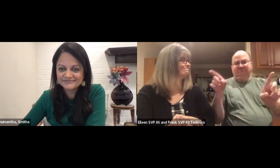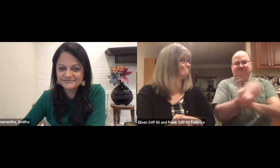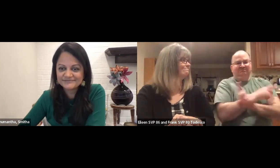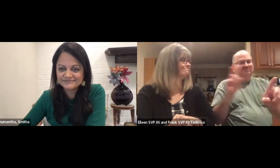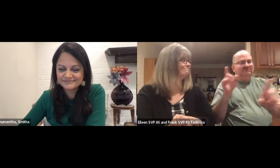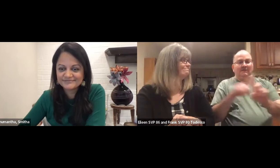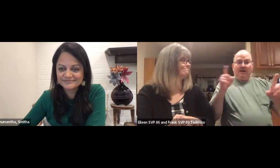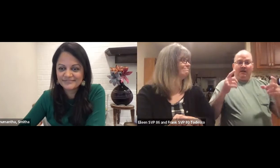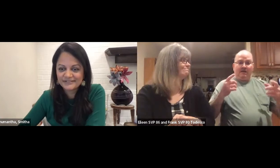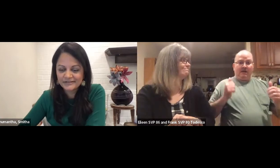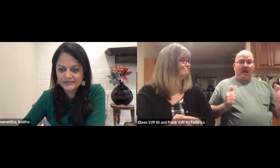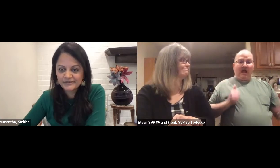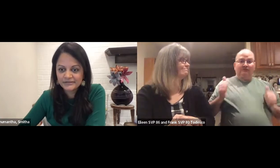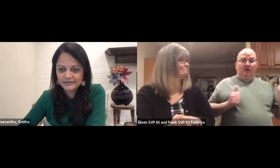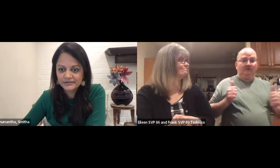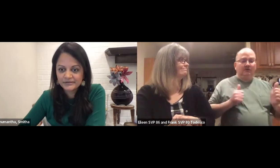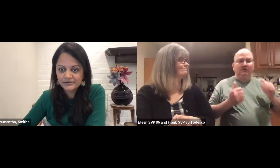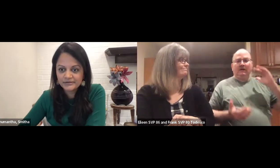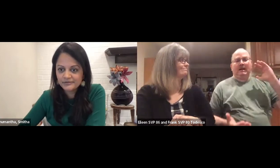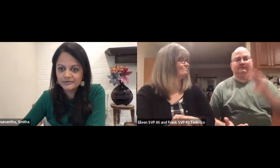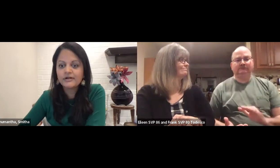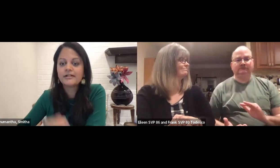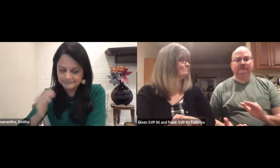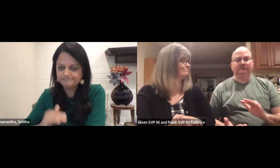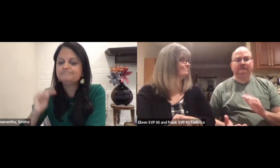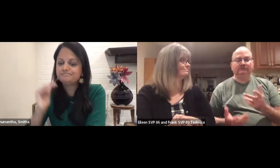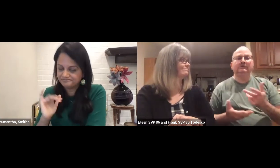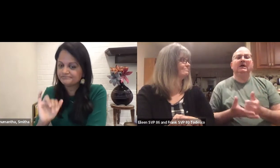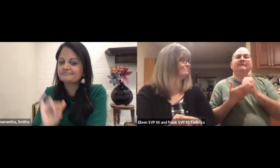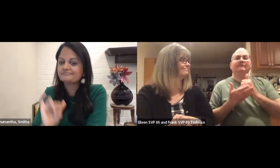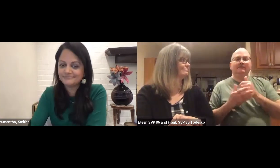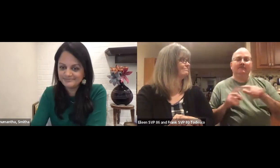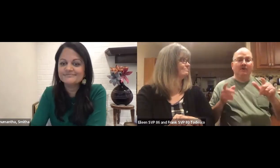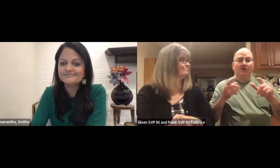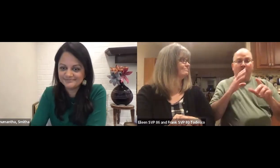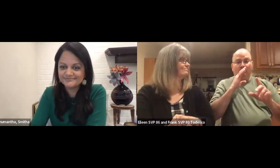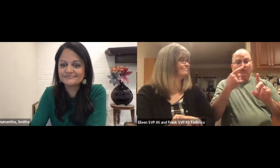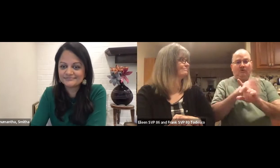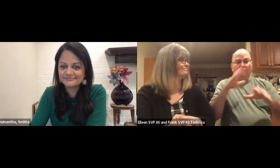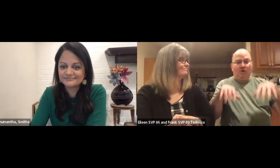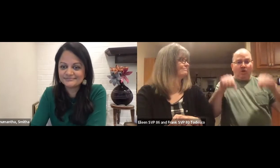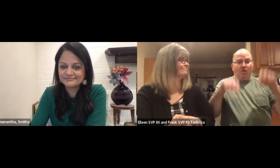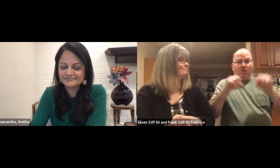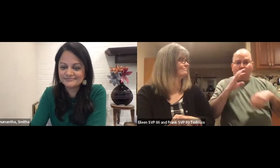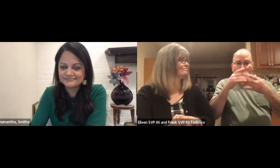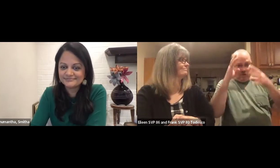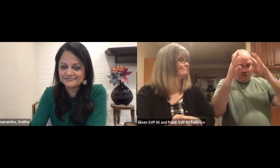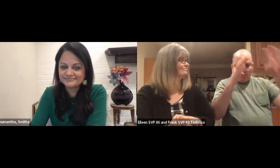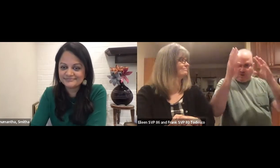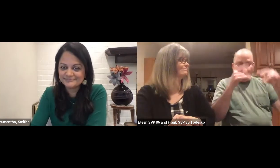you know, she's just all over the place. She became a lot less assertive, a lot less aggressive...